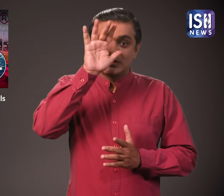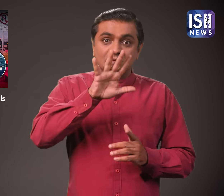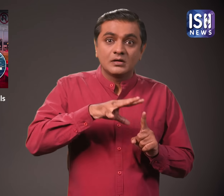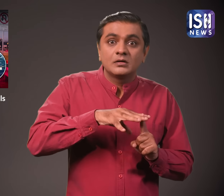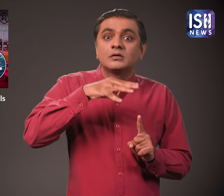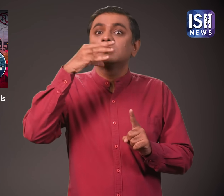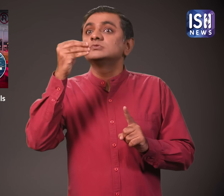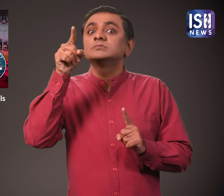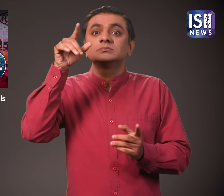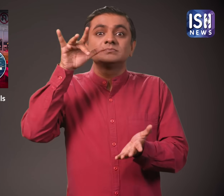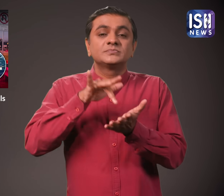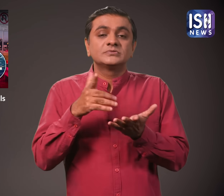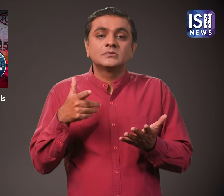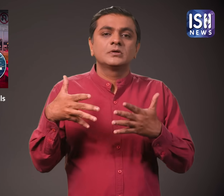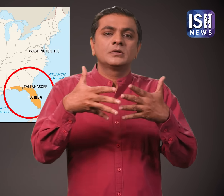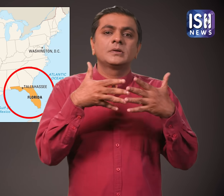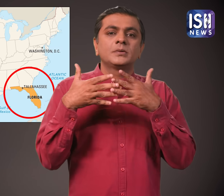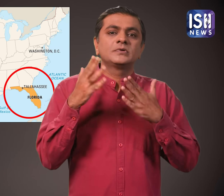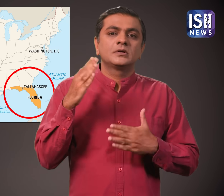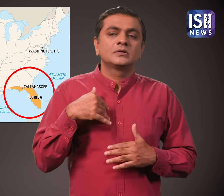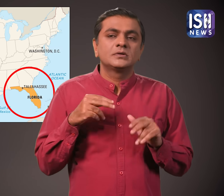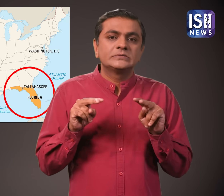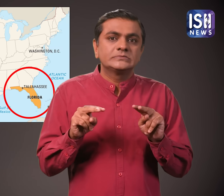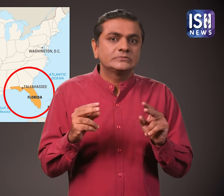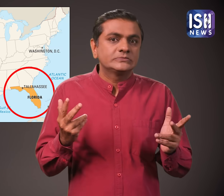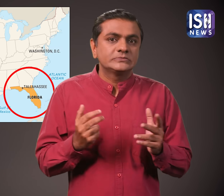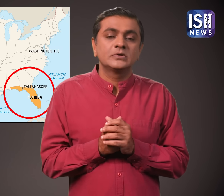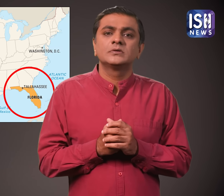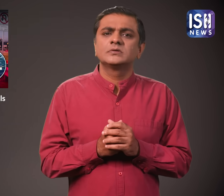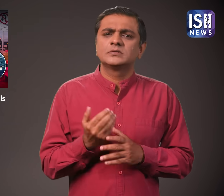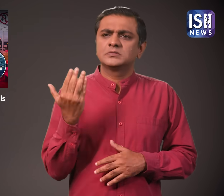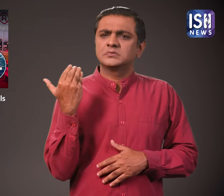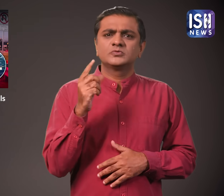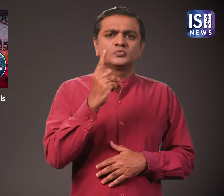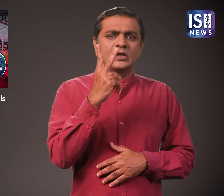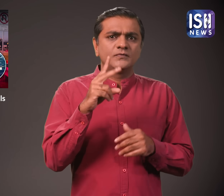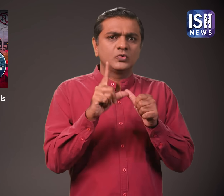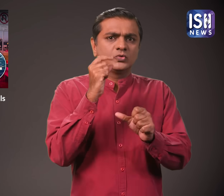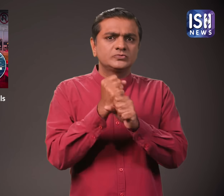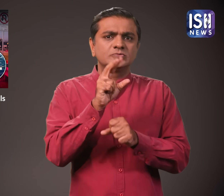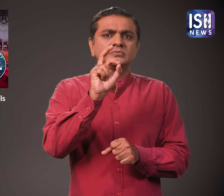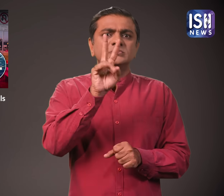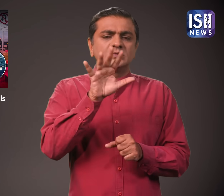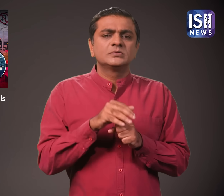One such tragic incident happened in the U.S. On 12th August 2025,